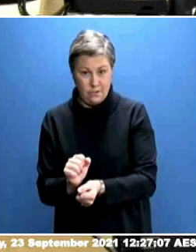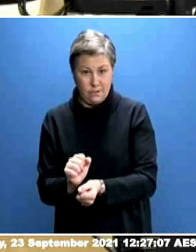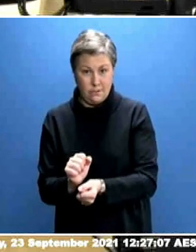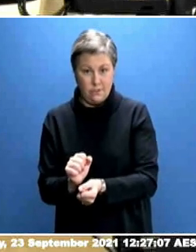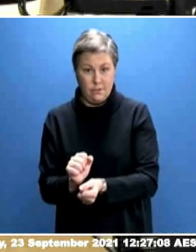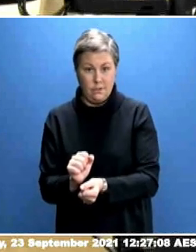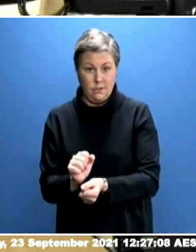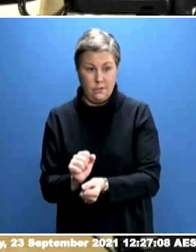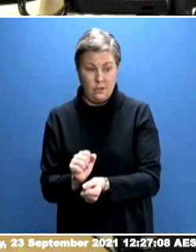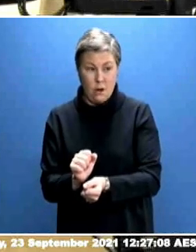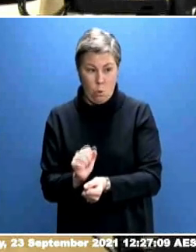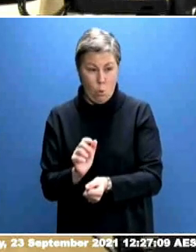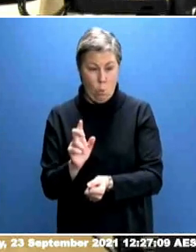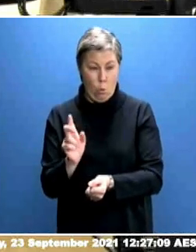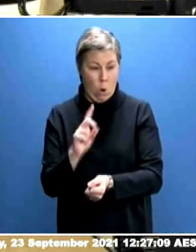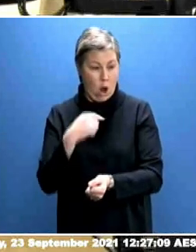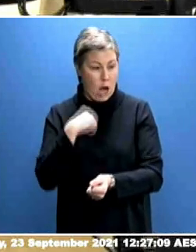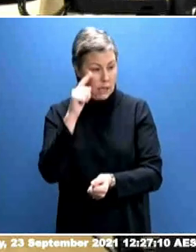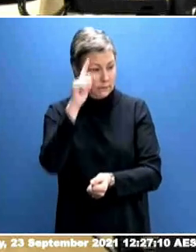Yes, that's my understanding, that there's a direct link